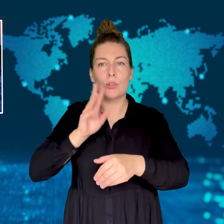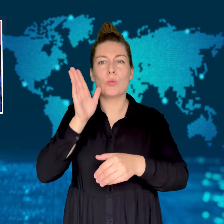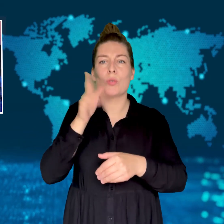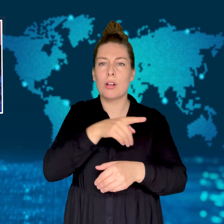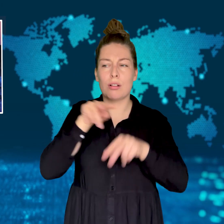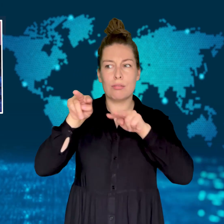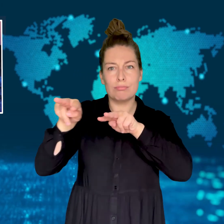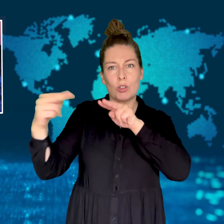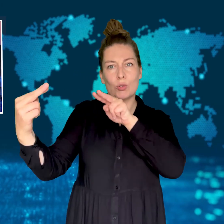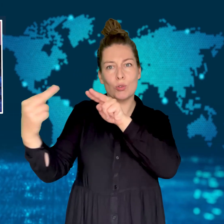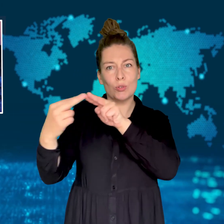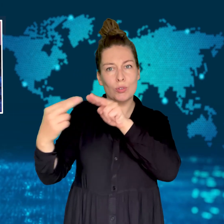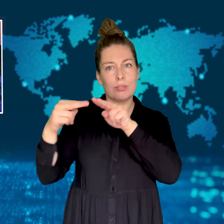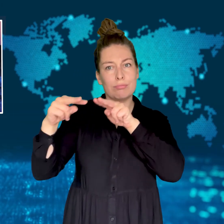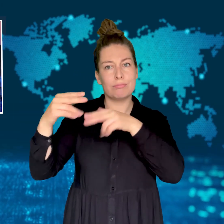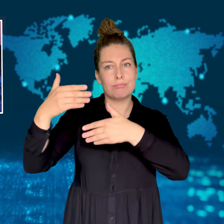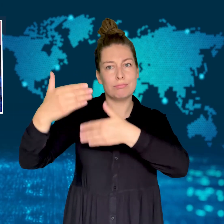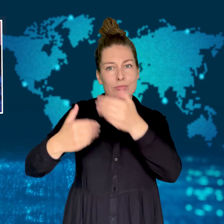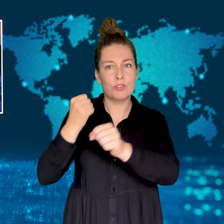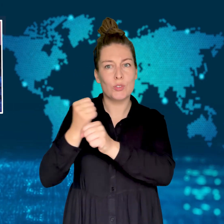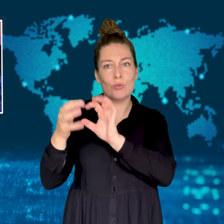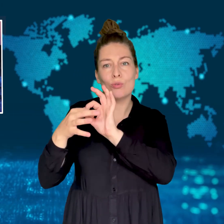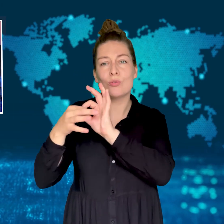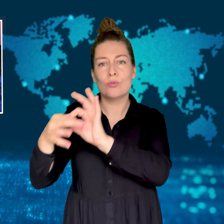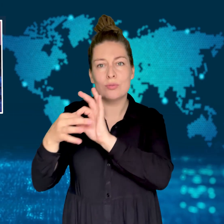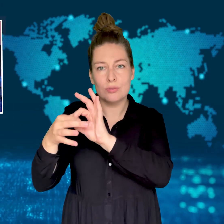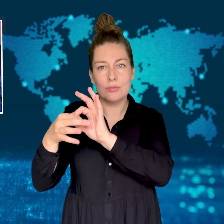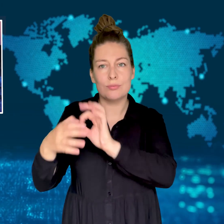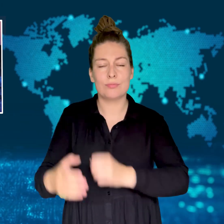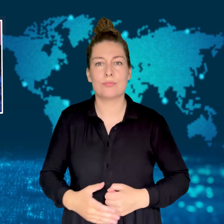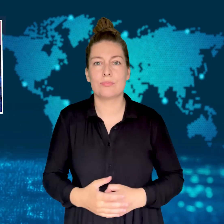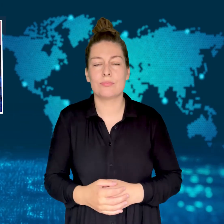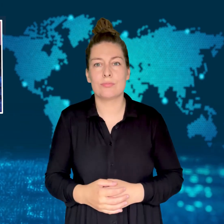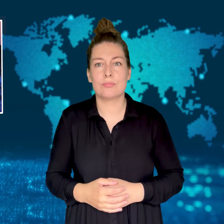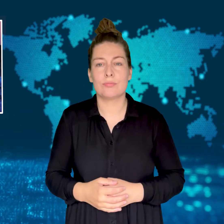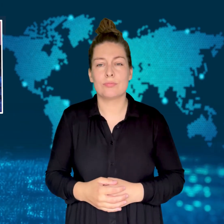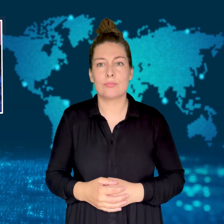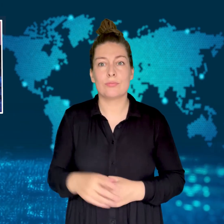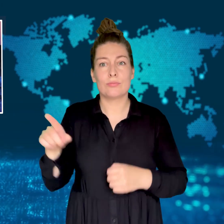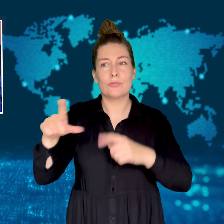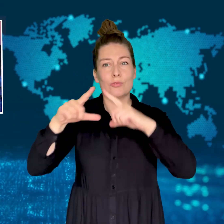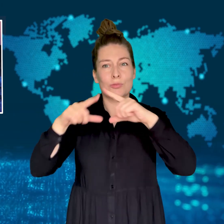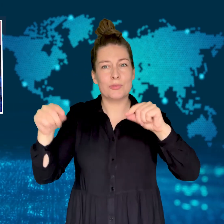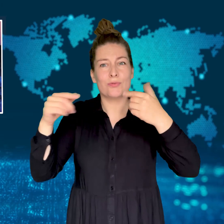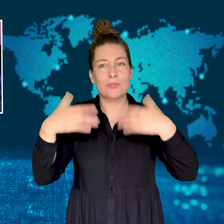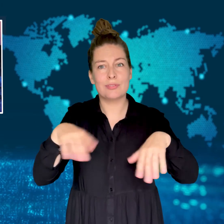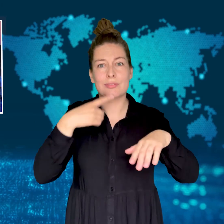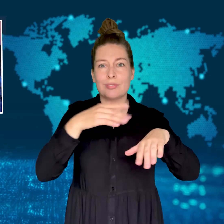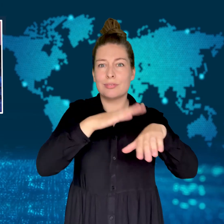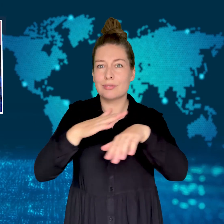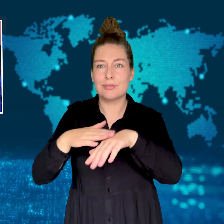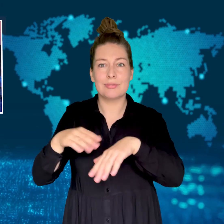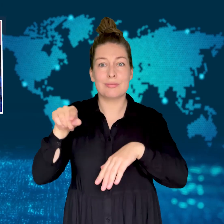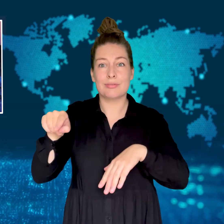been discharged.